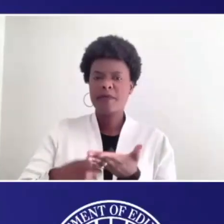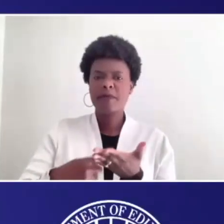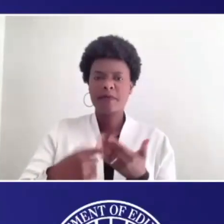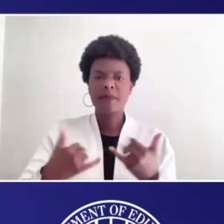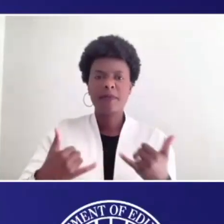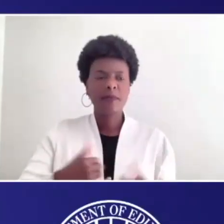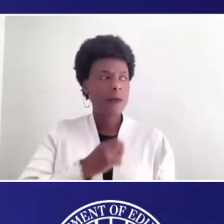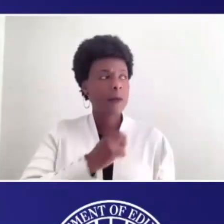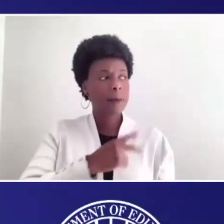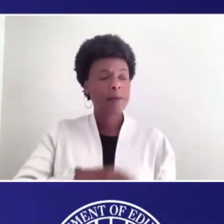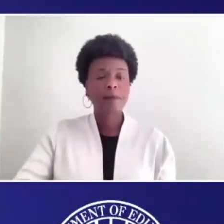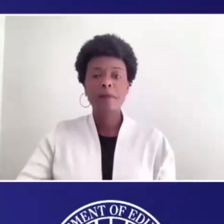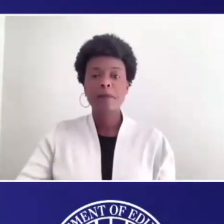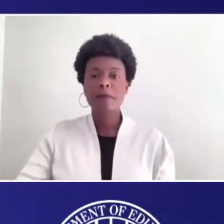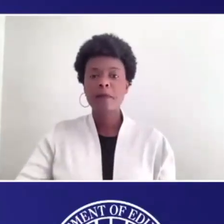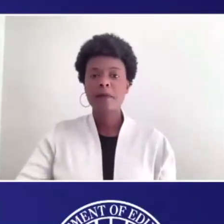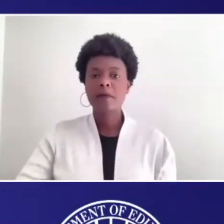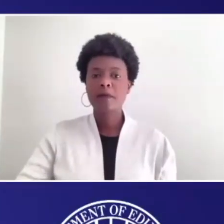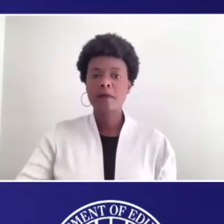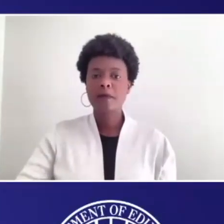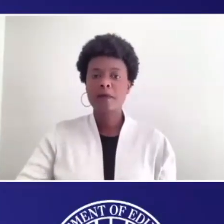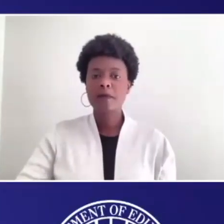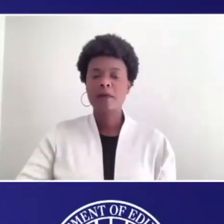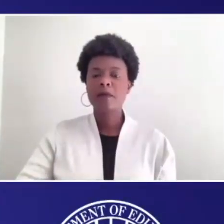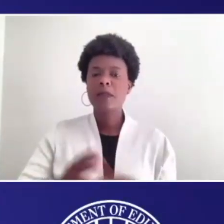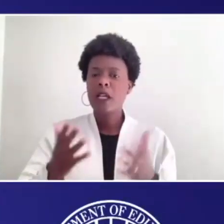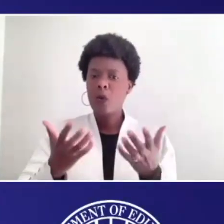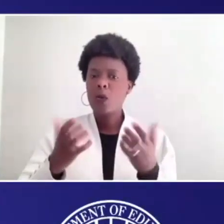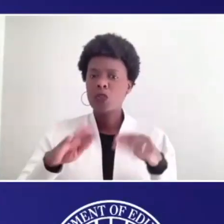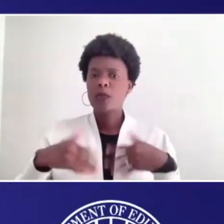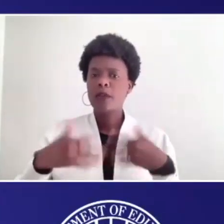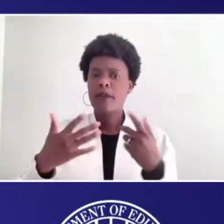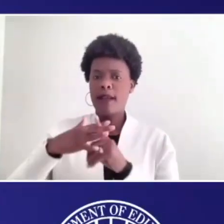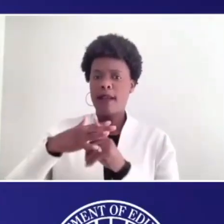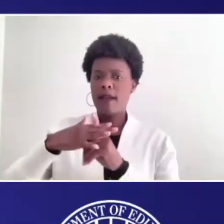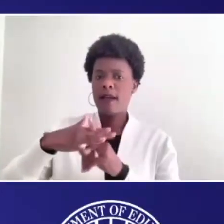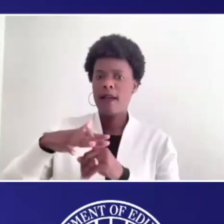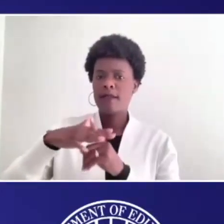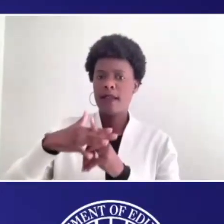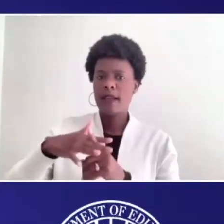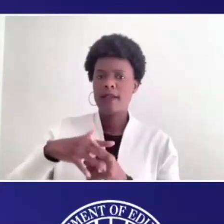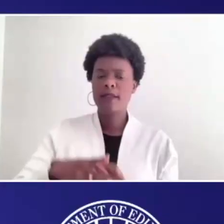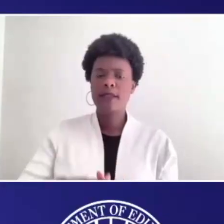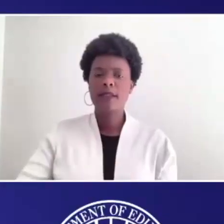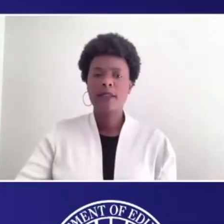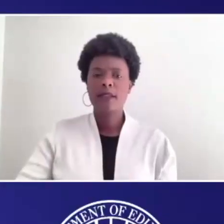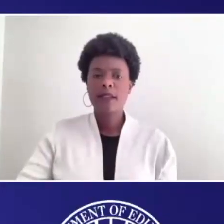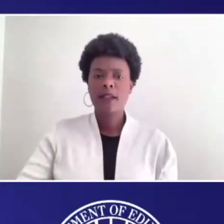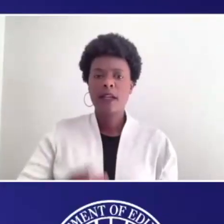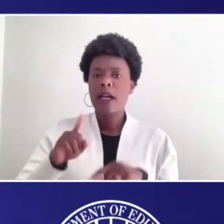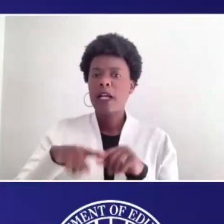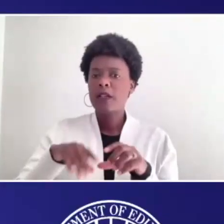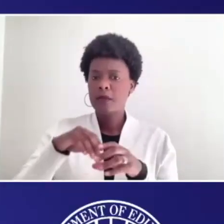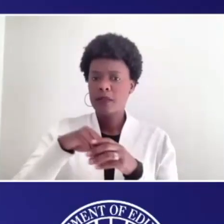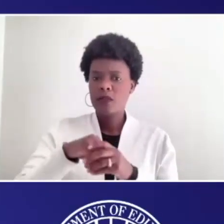. So I wanted to provide some context because I wasn't able to participate in the discussion this morning